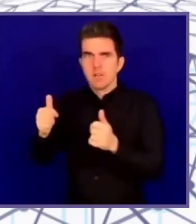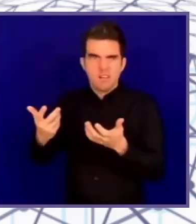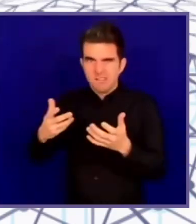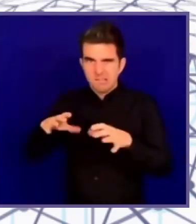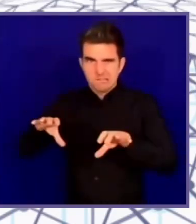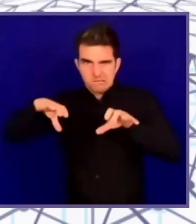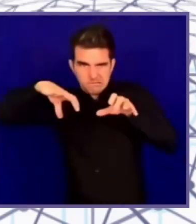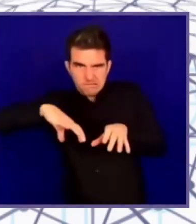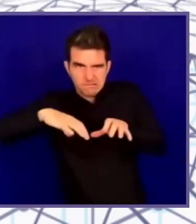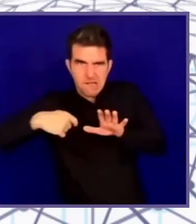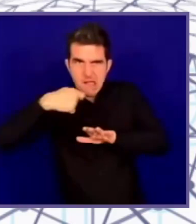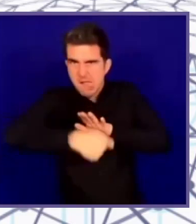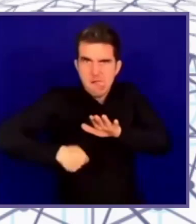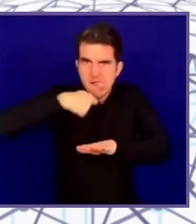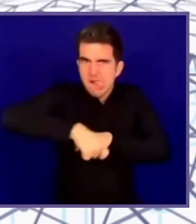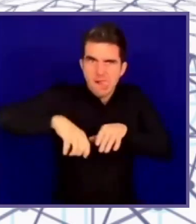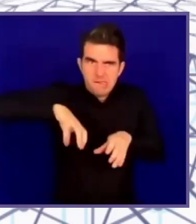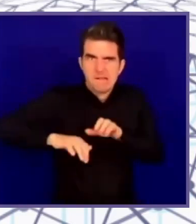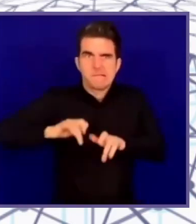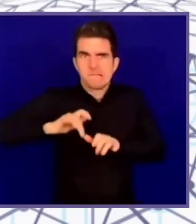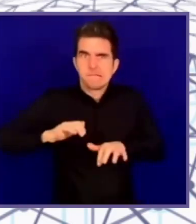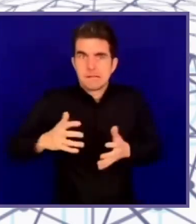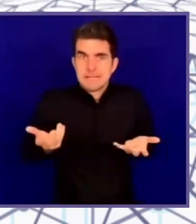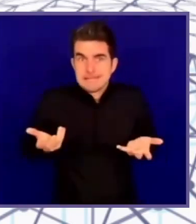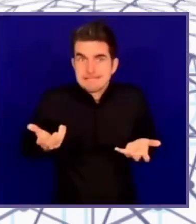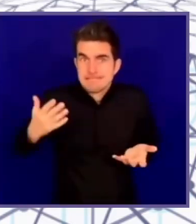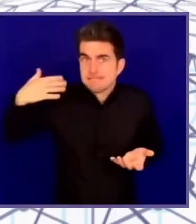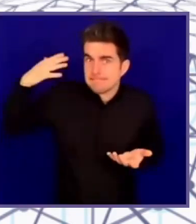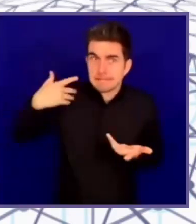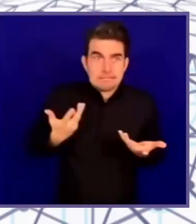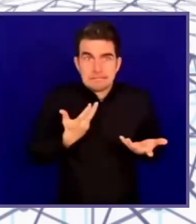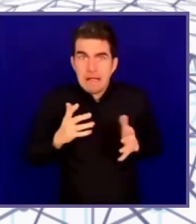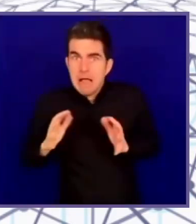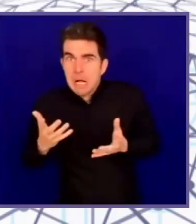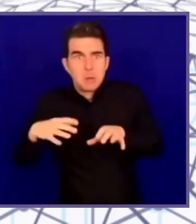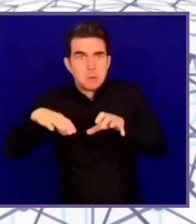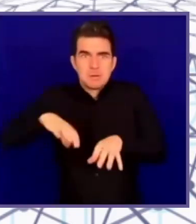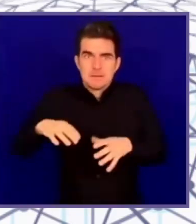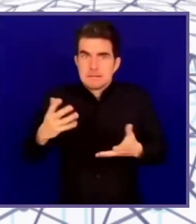ear. I didn't know what it was. And I thought I wonder if you could use that to communicate for